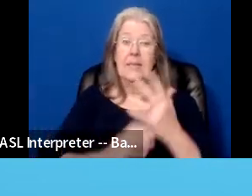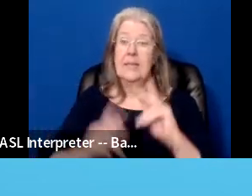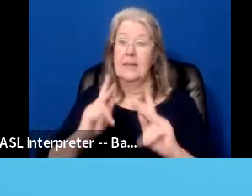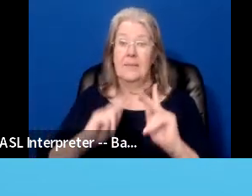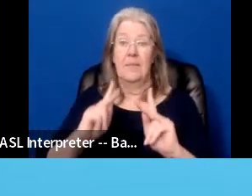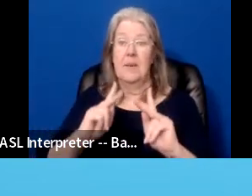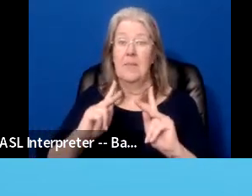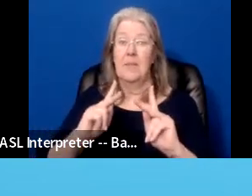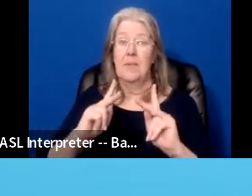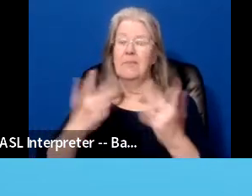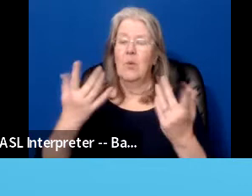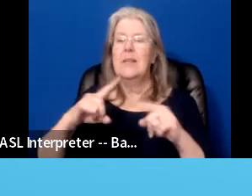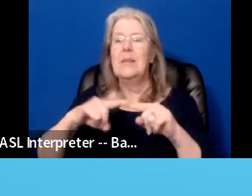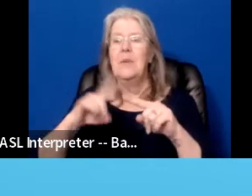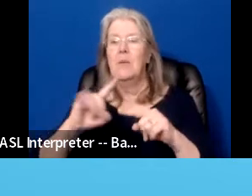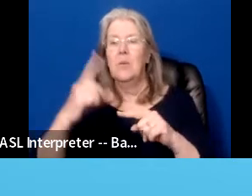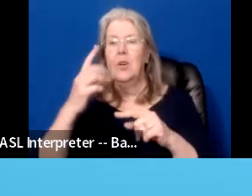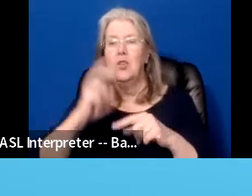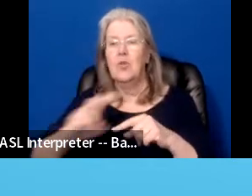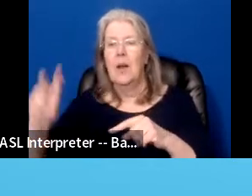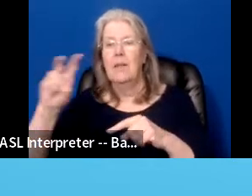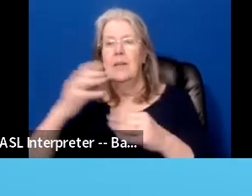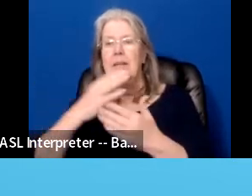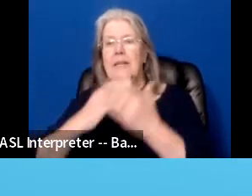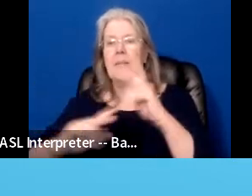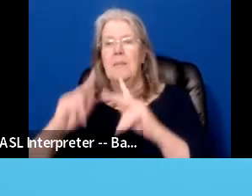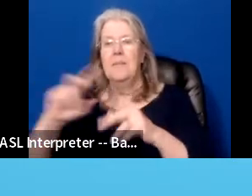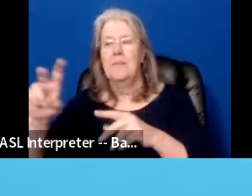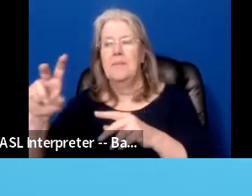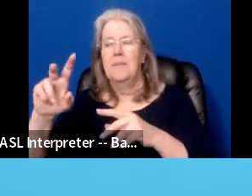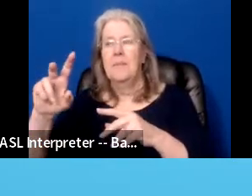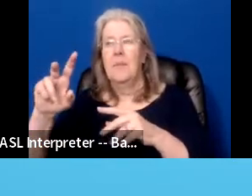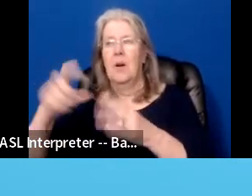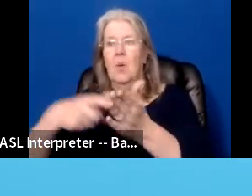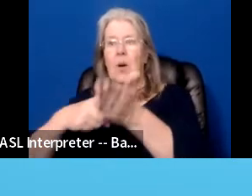it depends on where you're traveling some places are requiring tests for travel and test